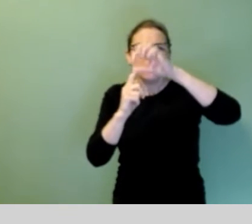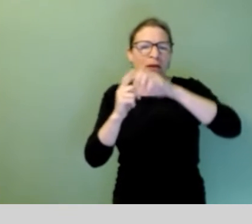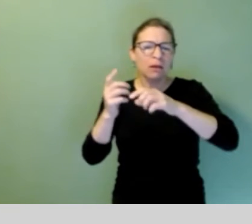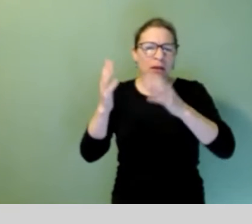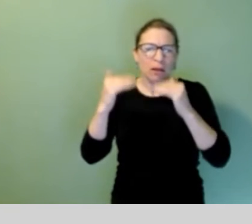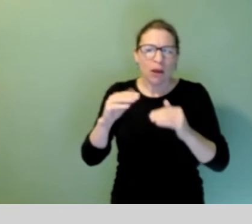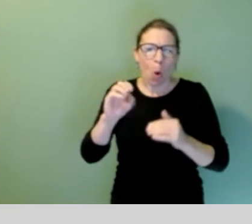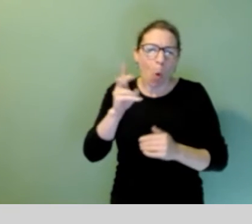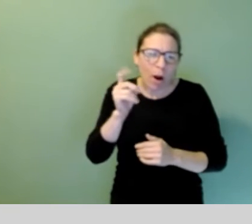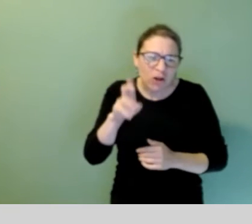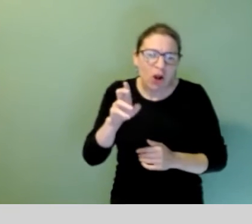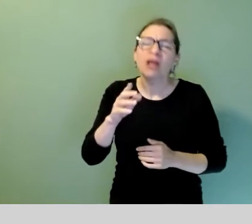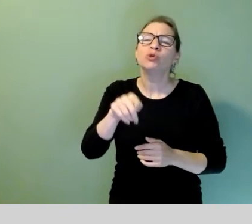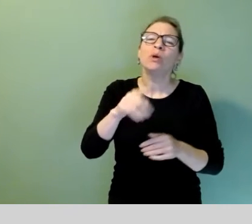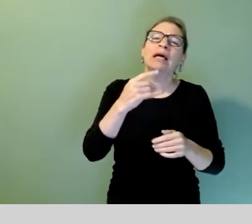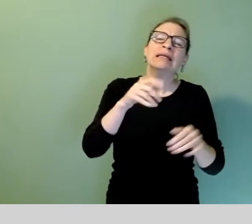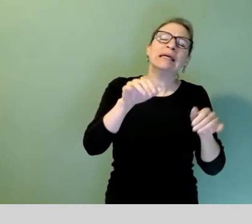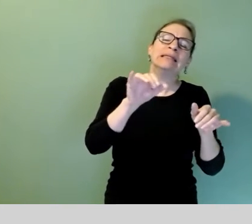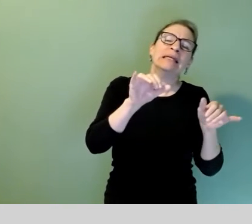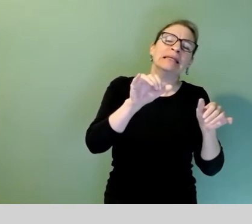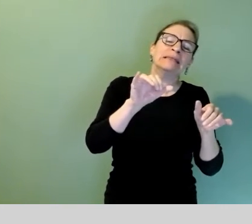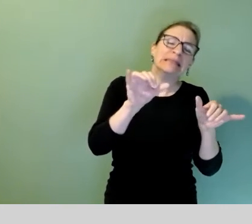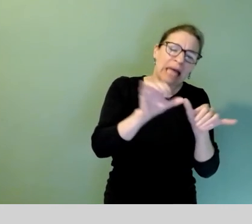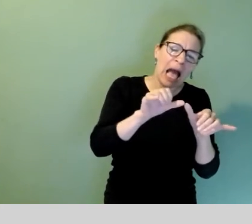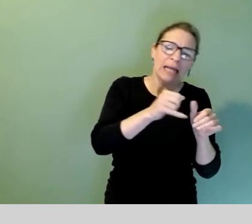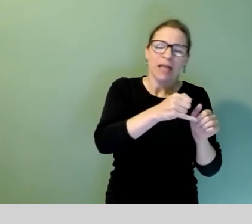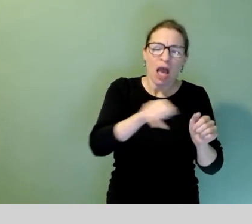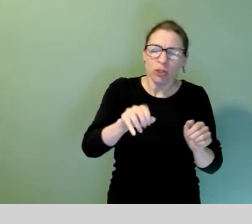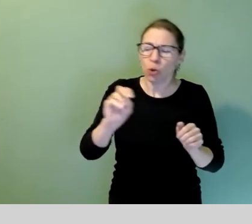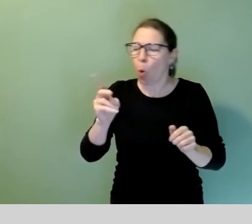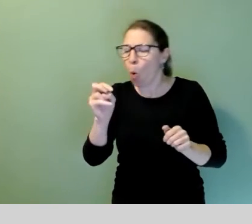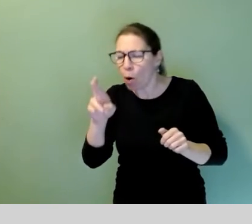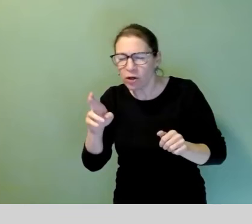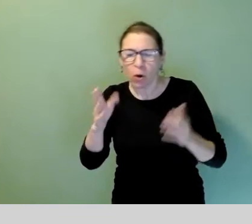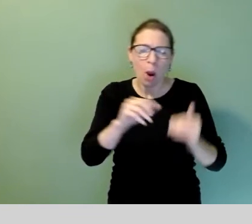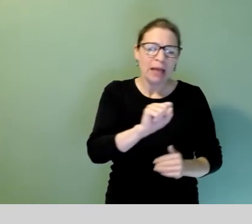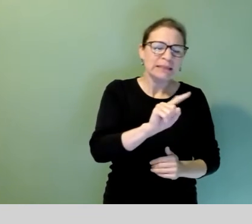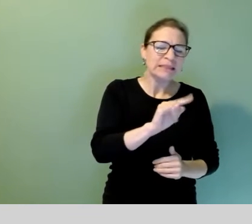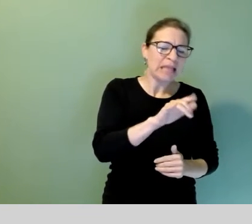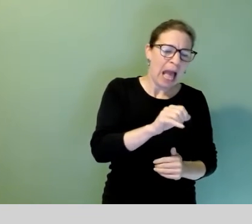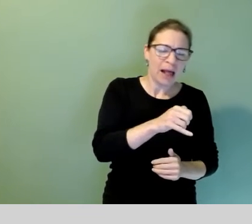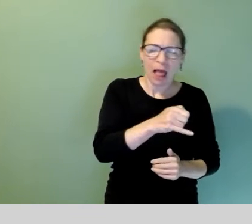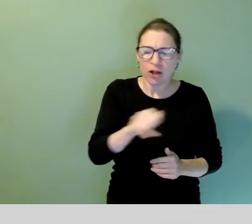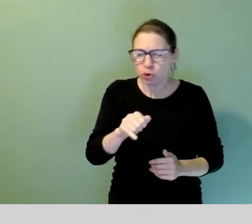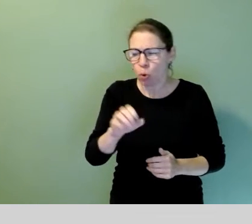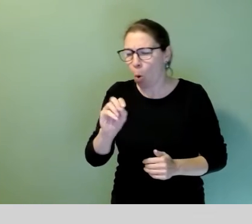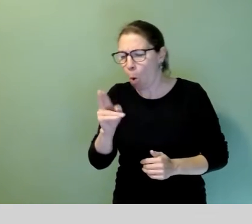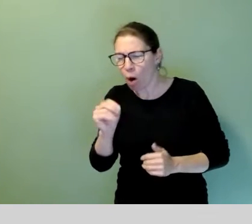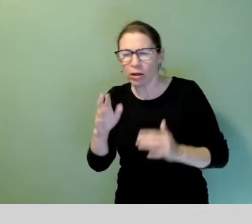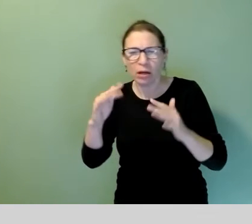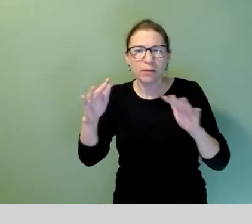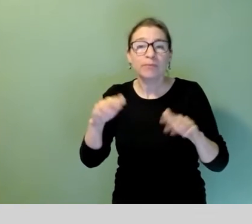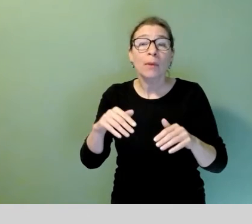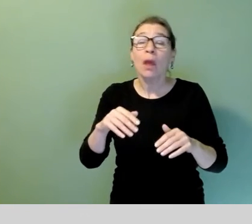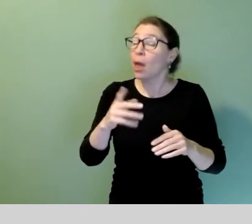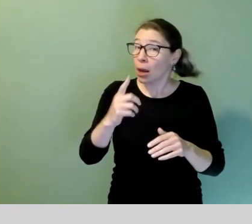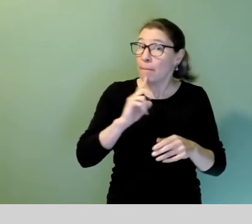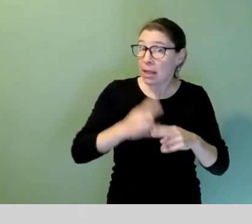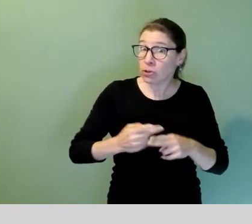style underscore order, size underscore order and so on. And as we mentioned, one of the main advantages of figure level plots is that they're able